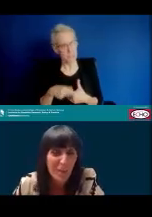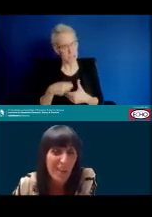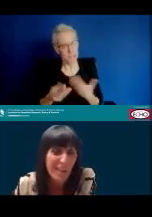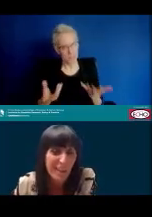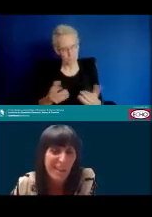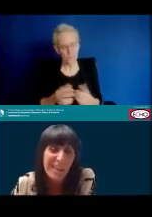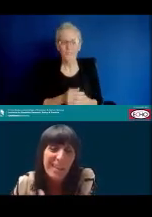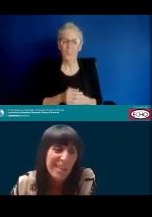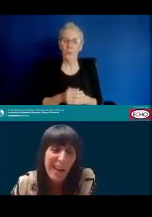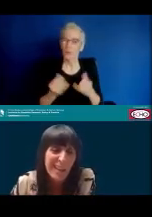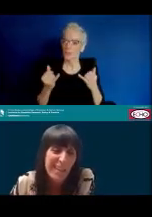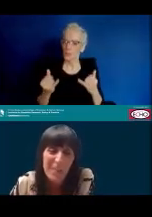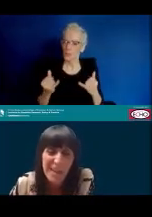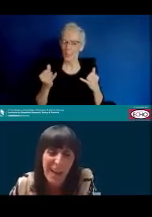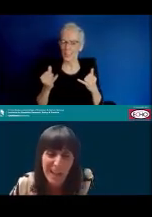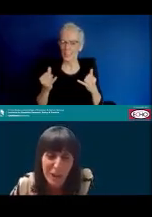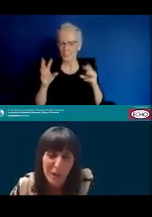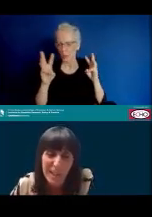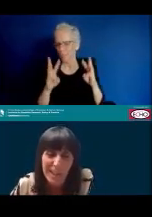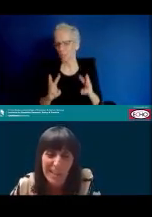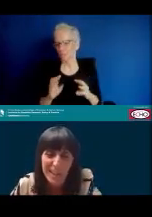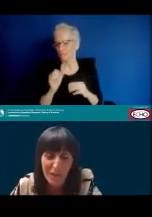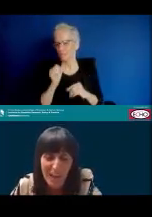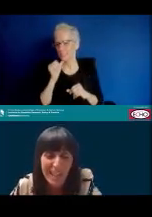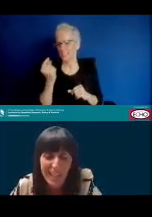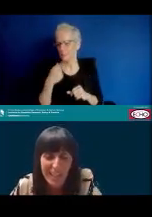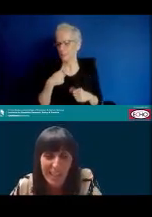weather is not something I enjoy, because it's raining